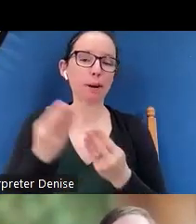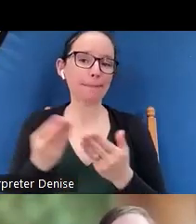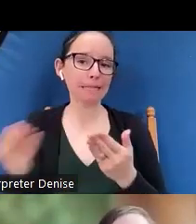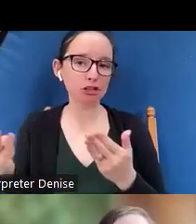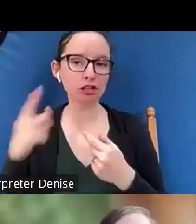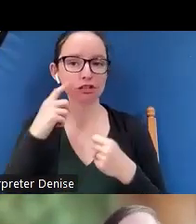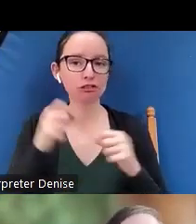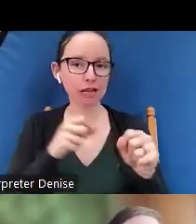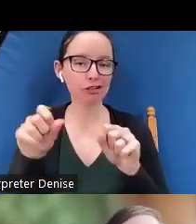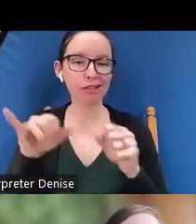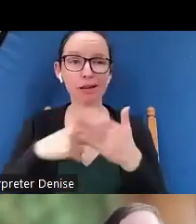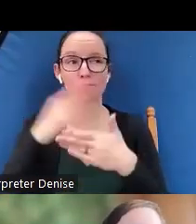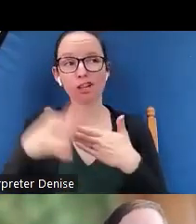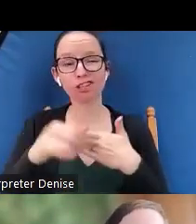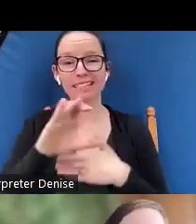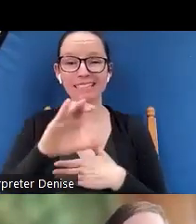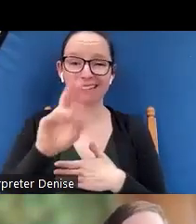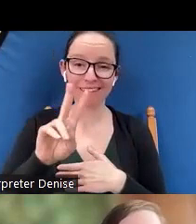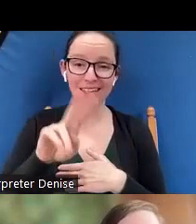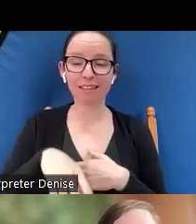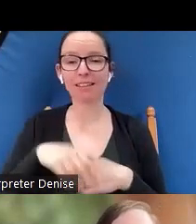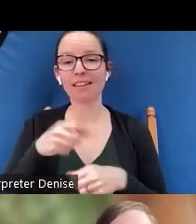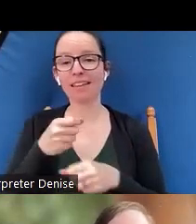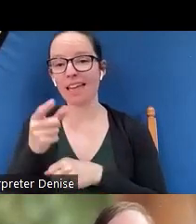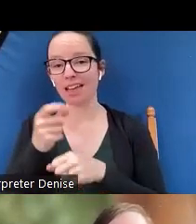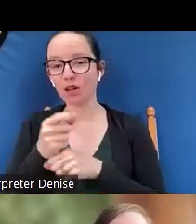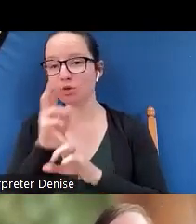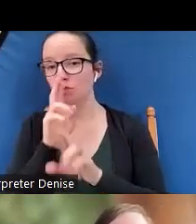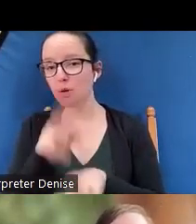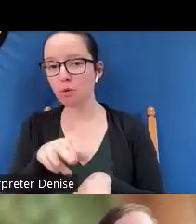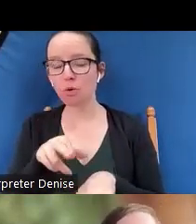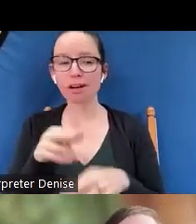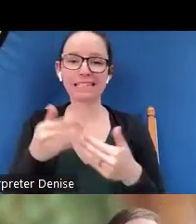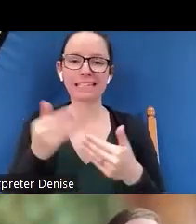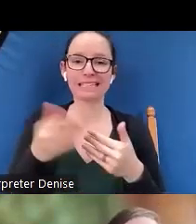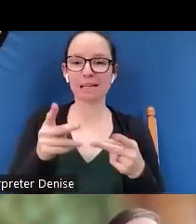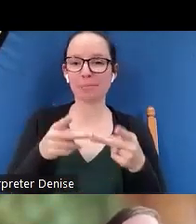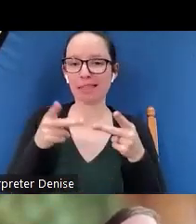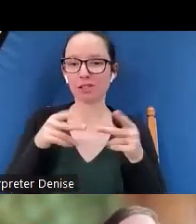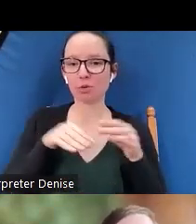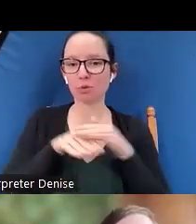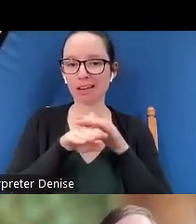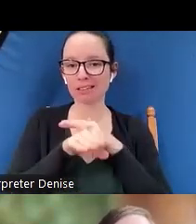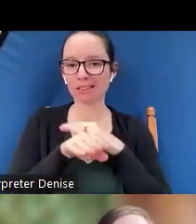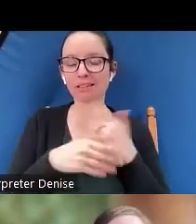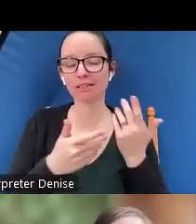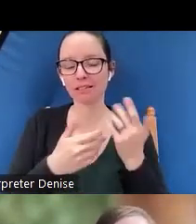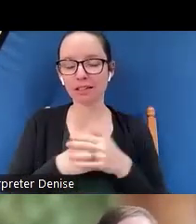annual reports, being in a really easy place to access a shared pool of graduate student resources or annotated